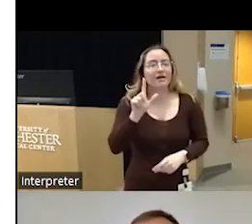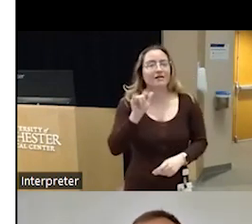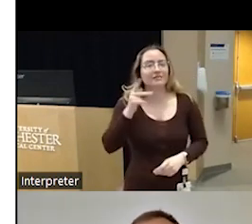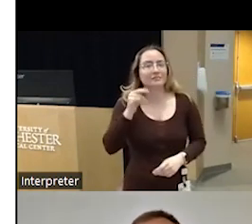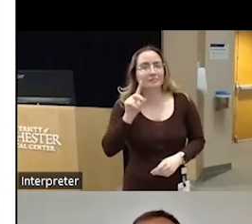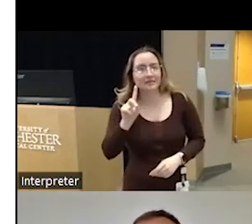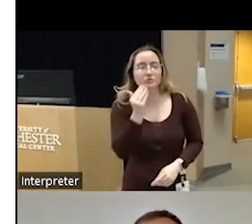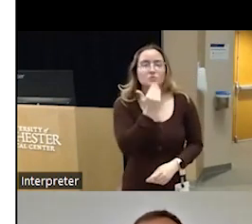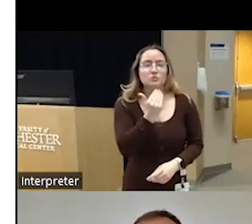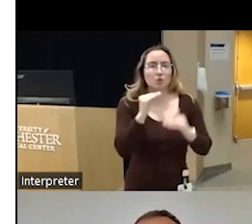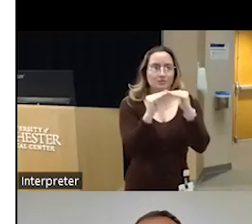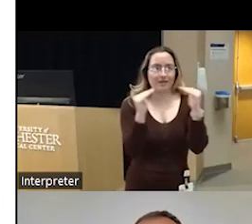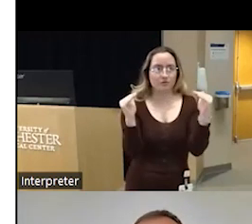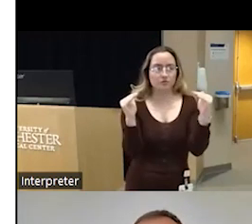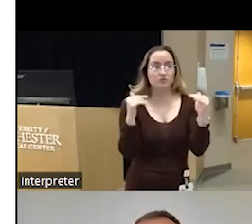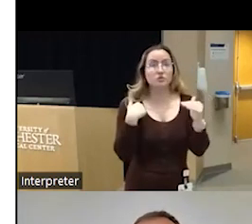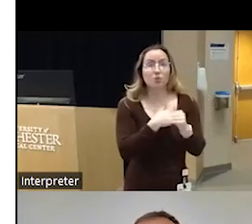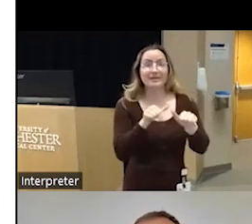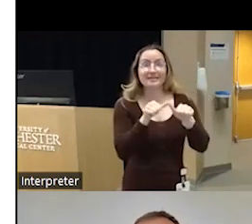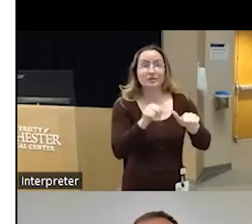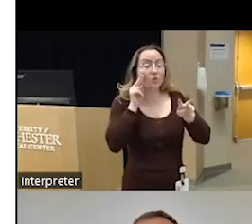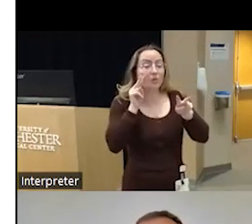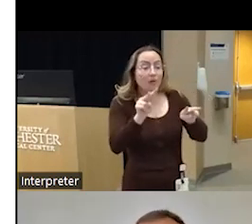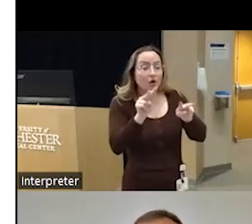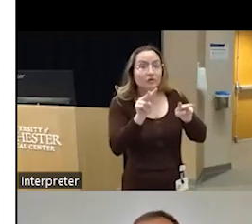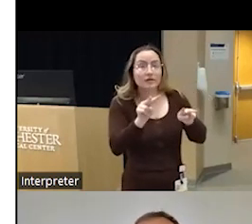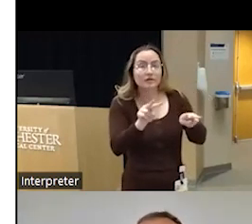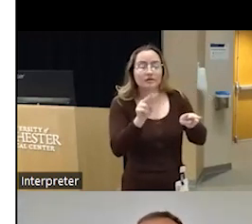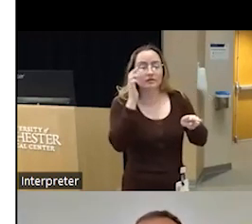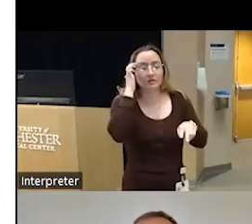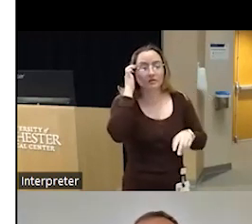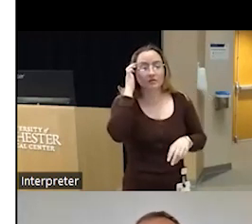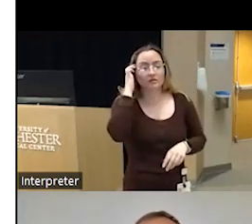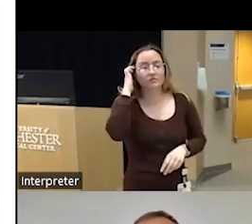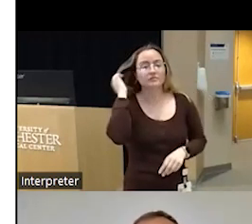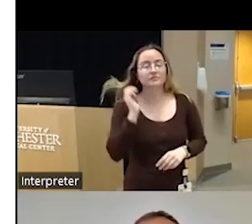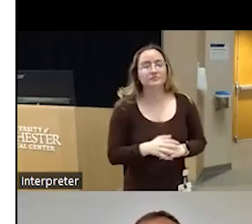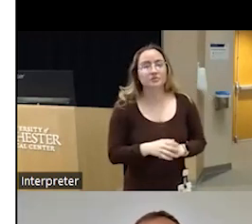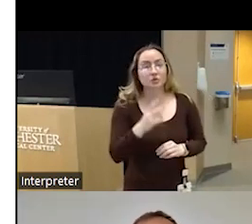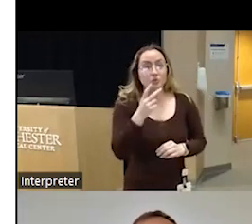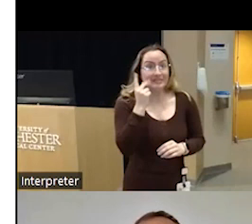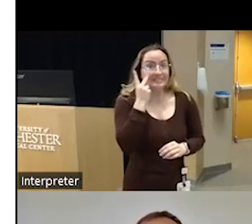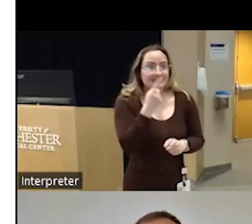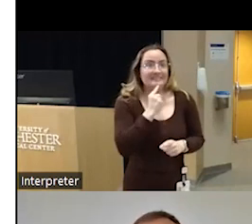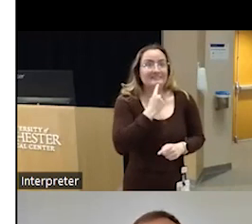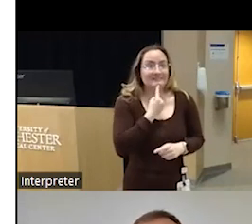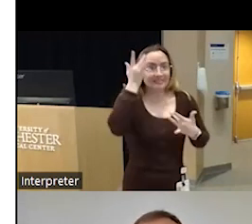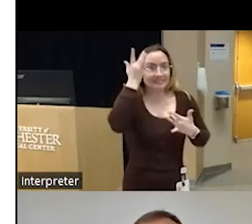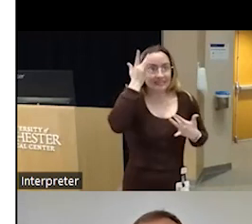may also be increased in these patients, even though they are more severely ill and have higher cardio metabolic burn.